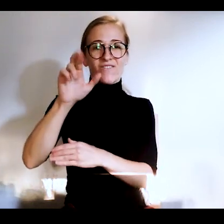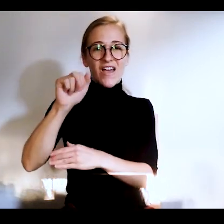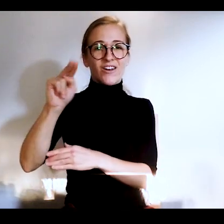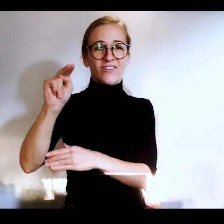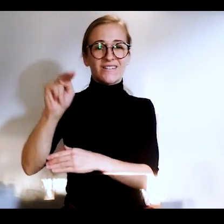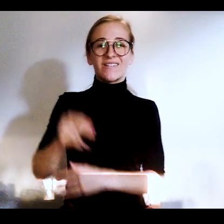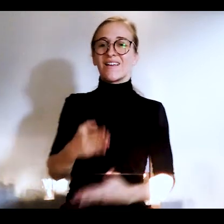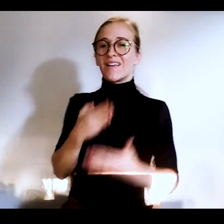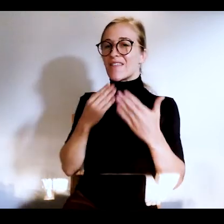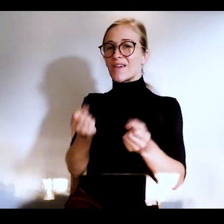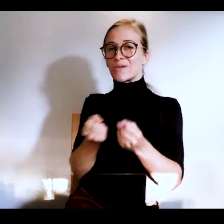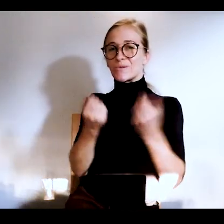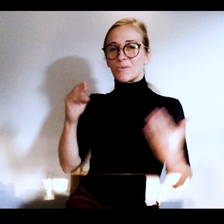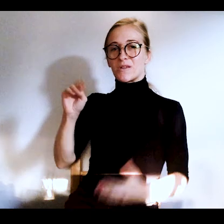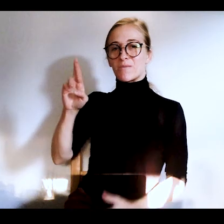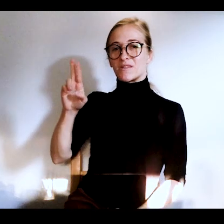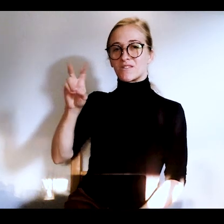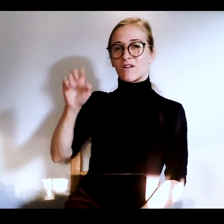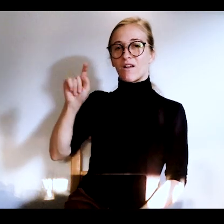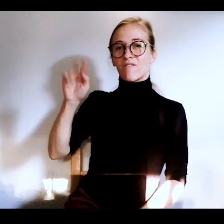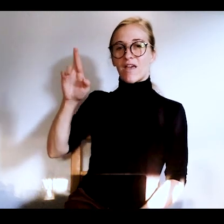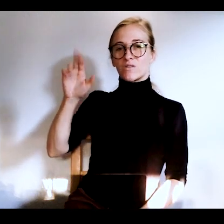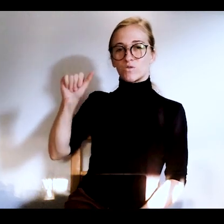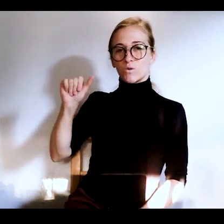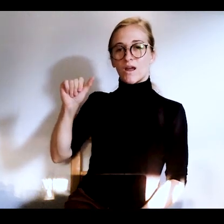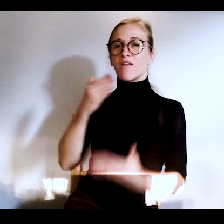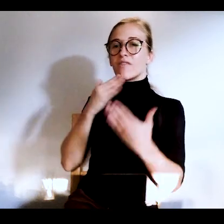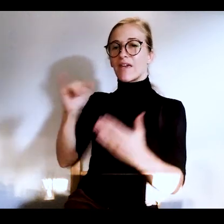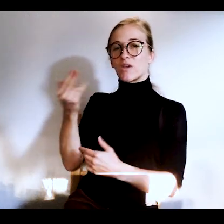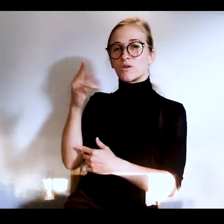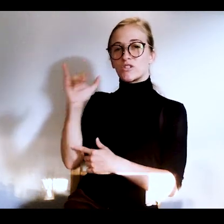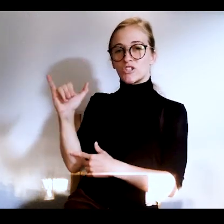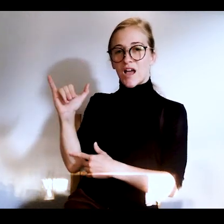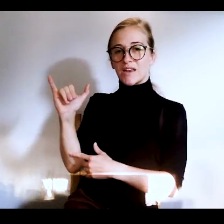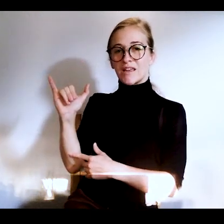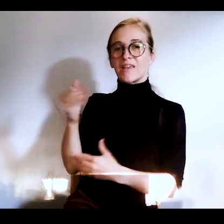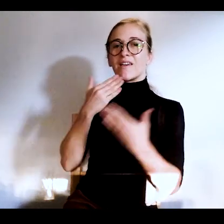Thank you, Mr. Ventura. Thanks, Johnny. Thank you, Mr. .